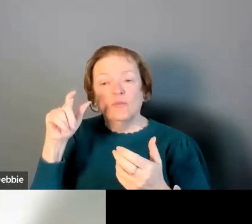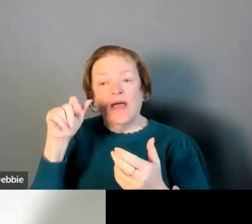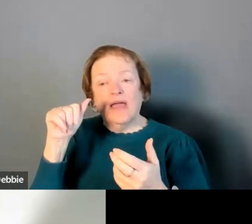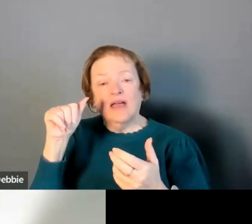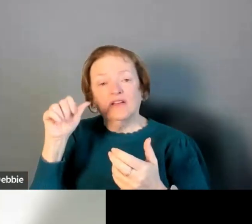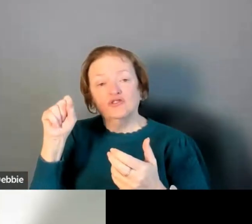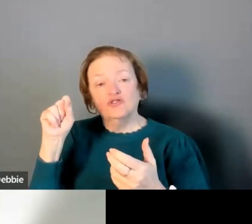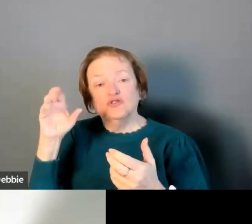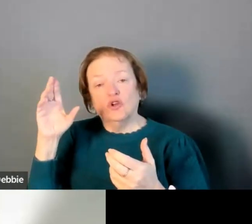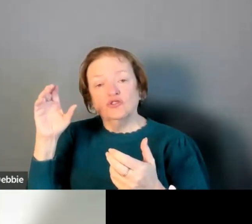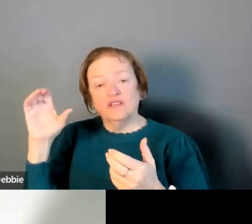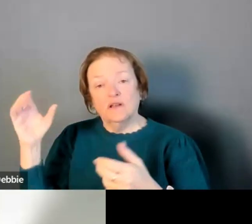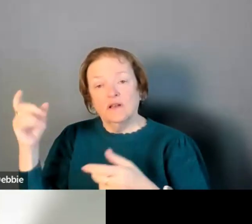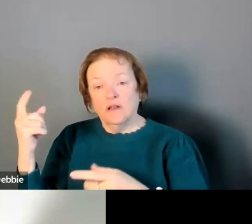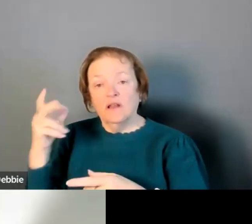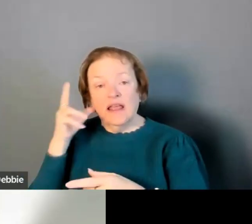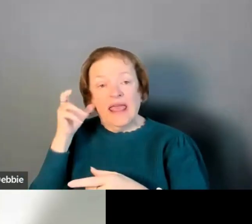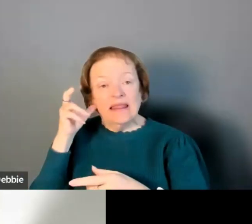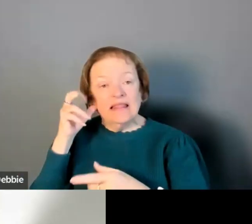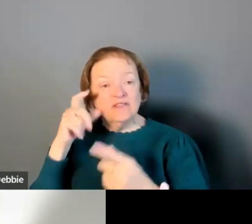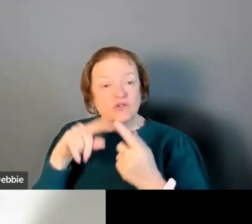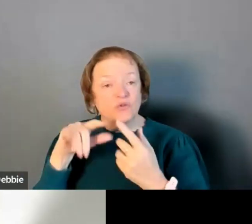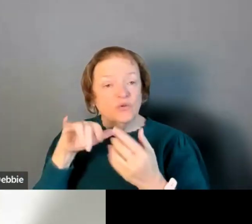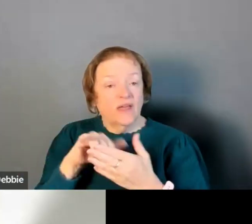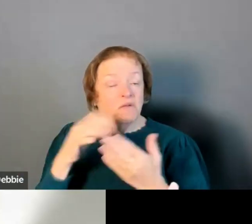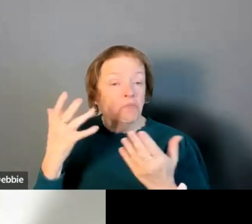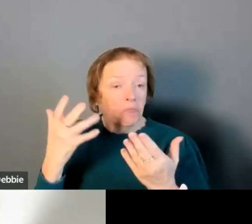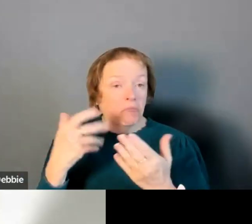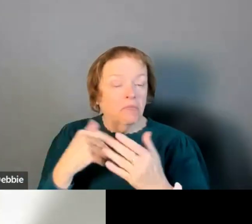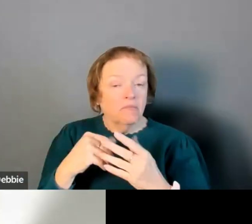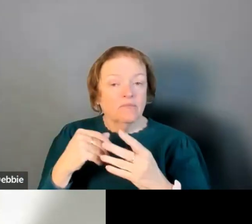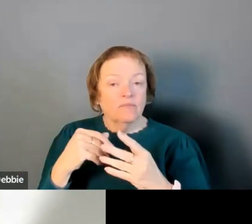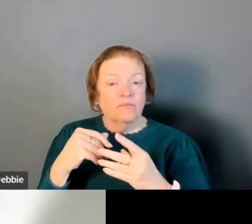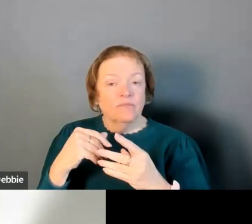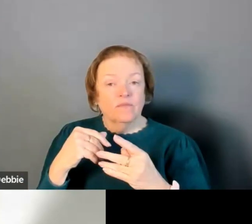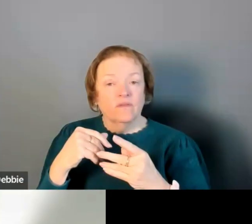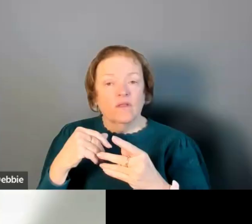You're going to listen to it. And then, oh, hold on, sorry.